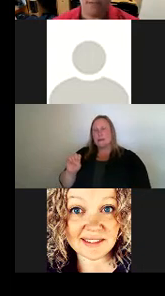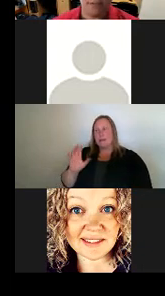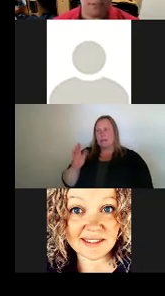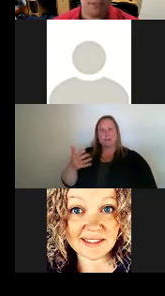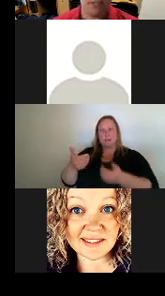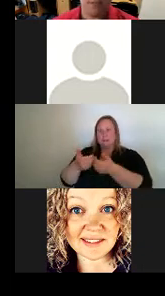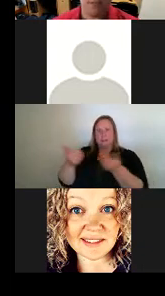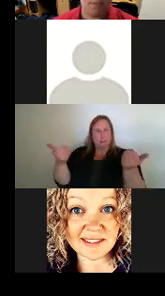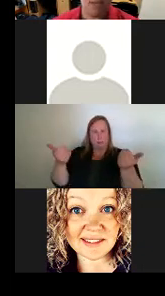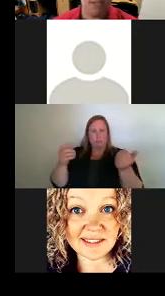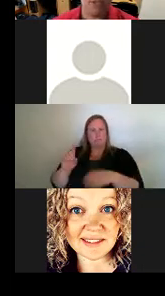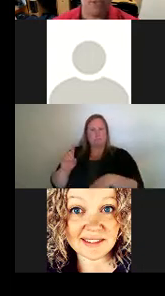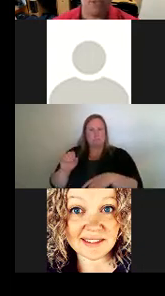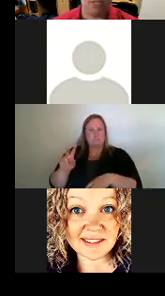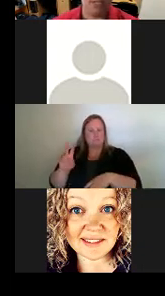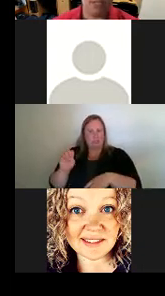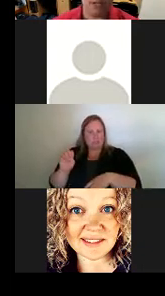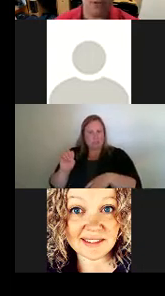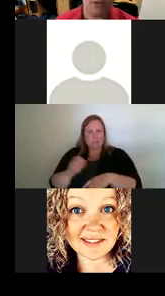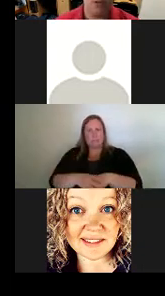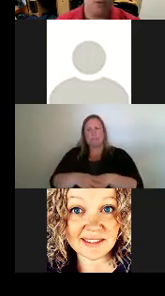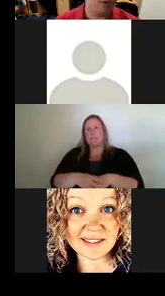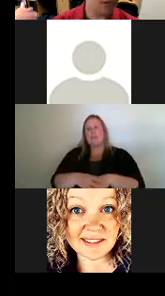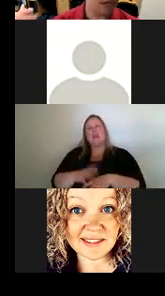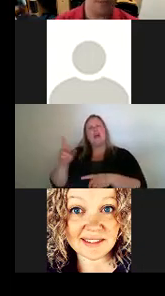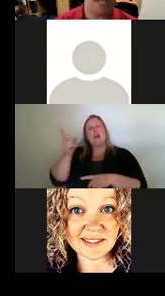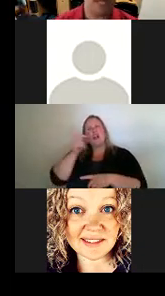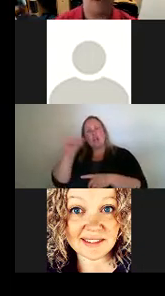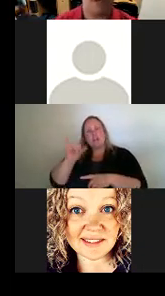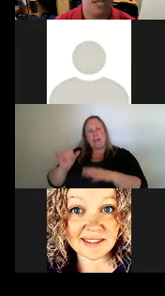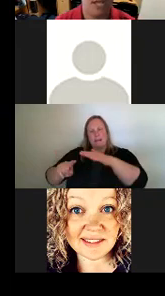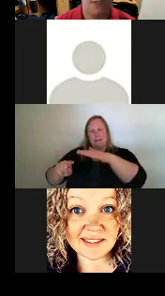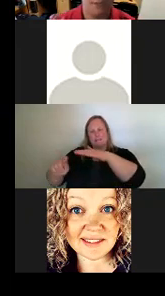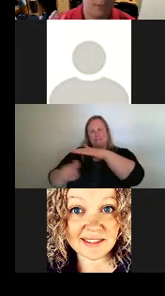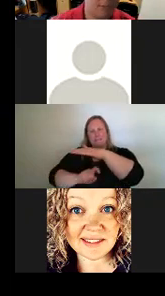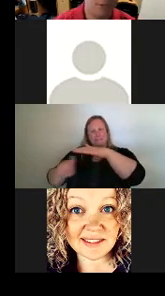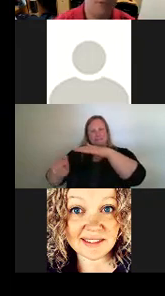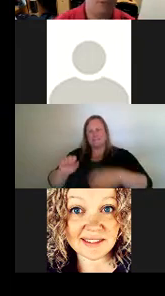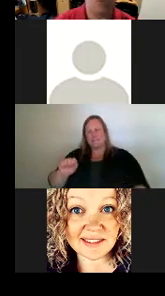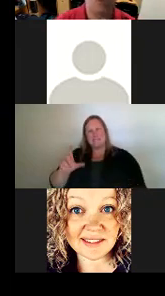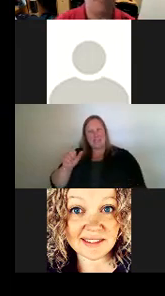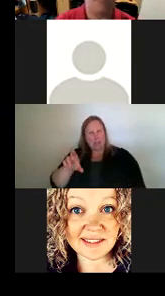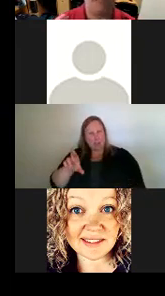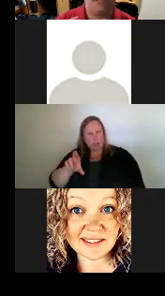MANY OF THESE JUST LOOK LIKE A SCANNER OR A DOCUMENT CAMERA AND THEIR SOLE PURPOSE IS TO TAKE PICTURES AND